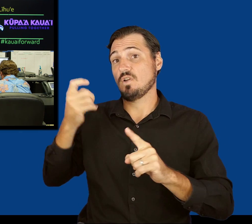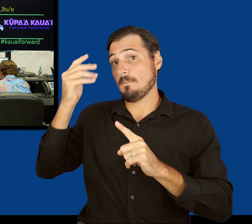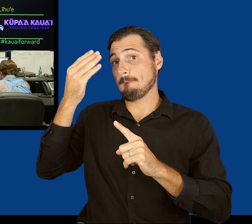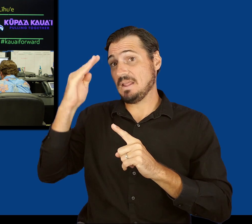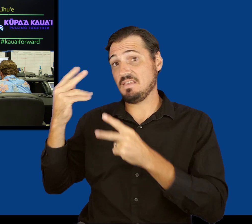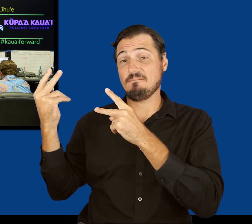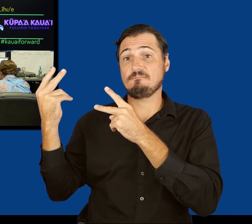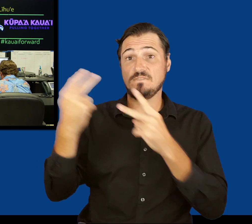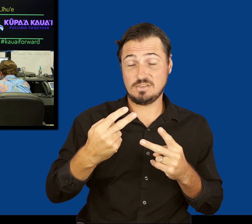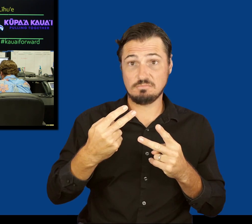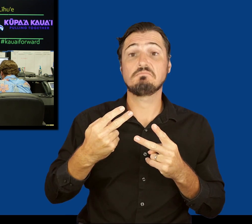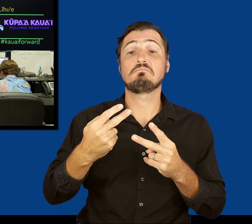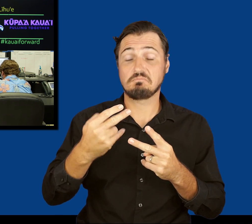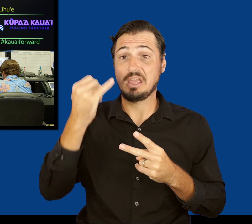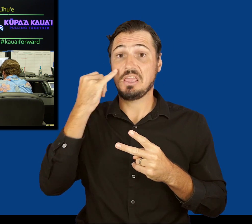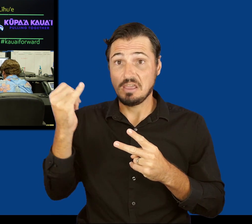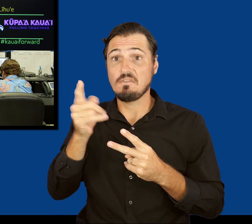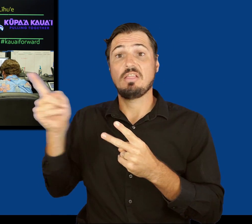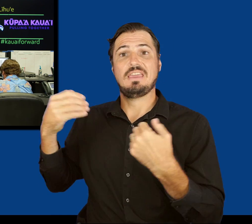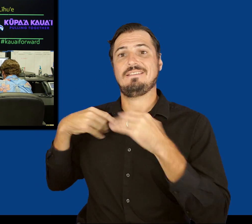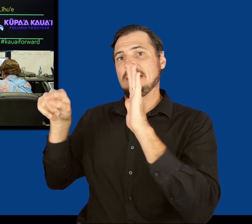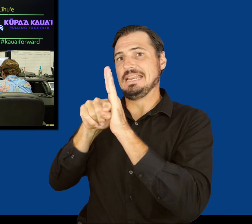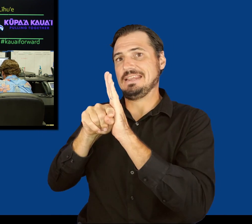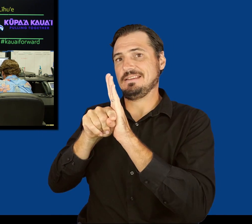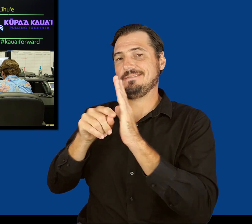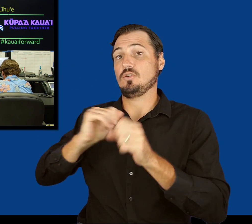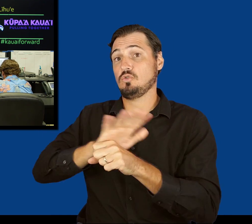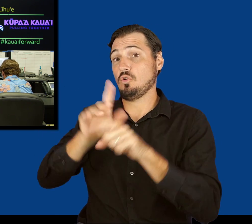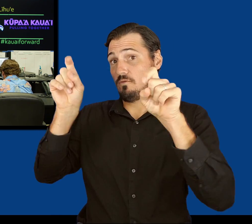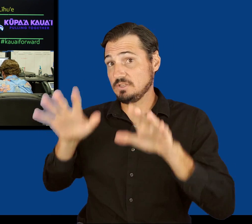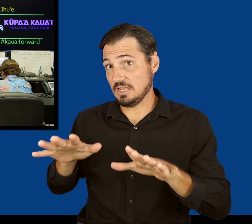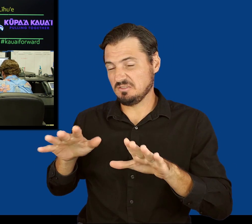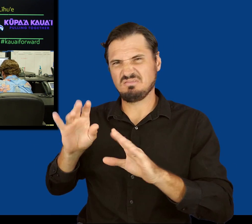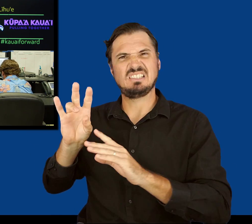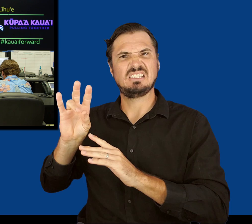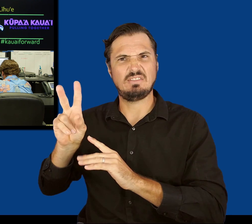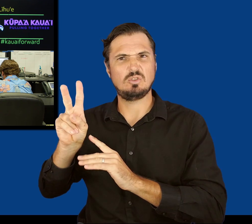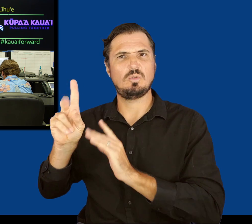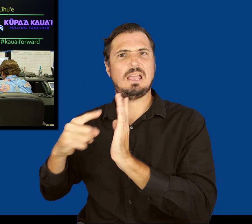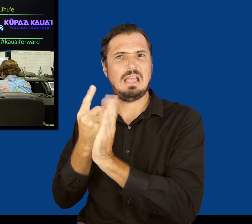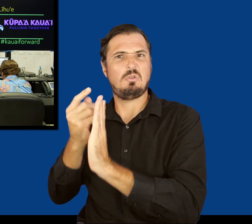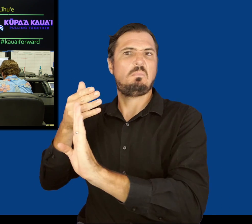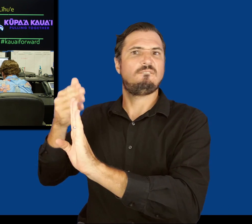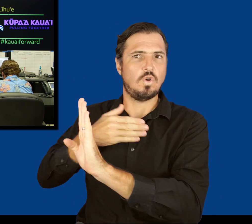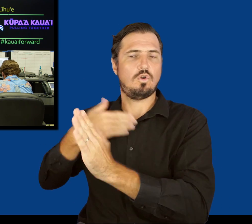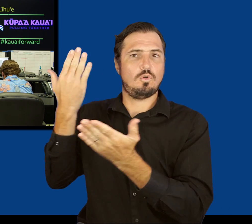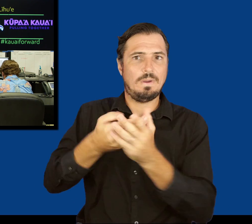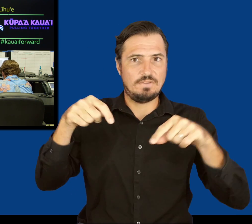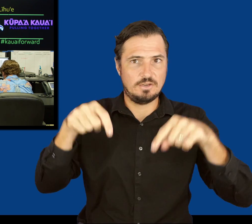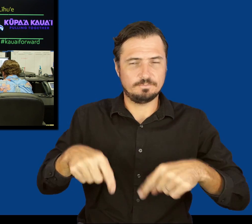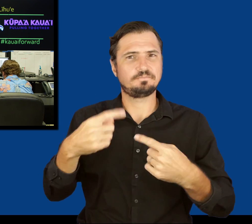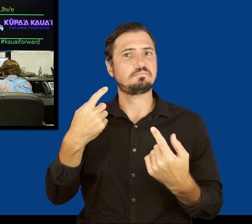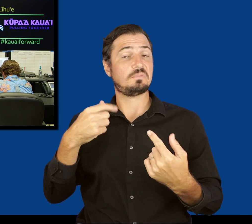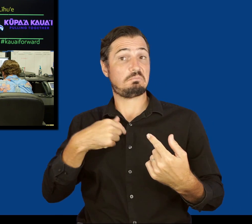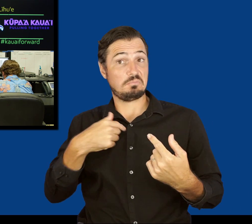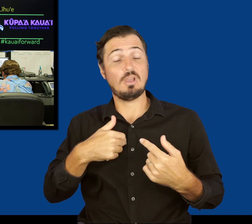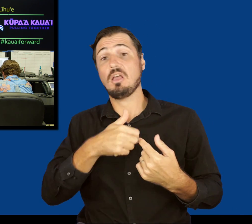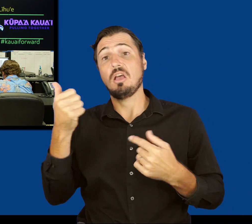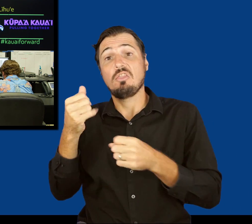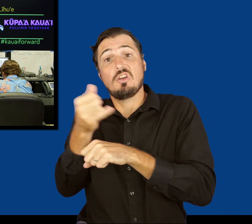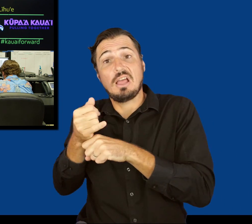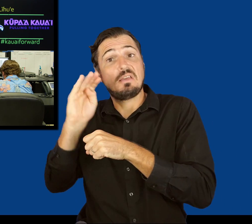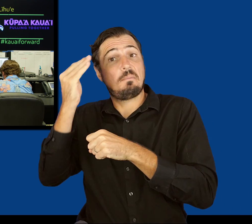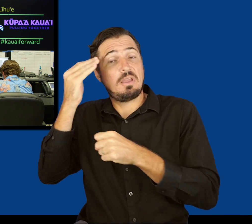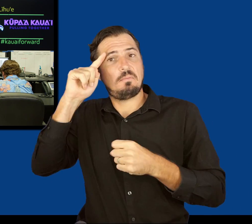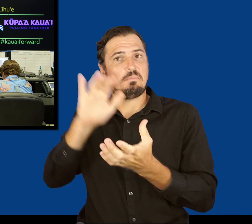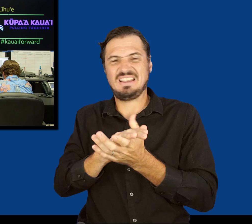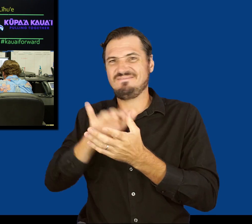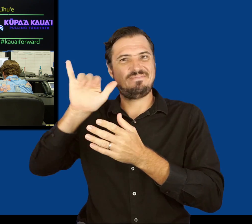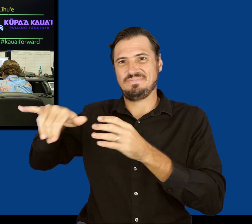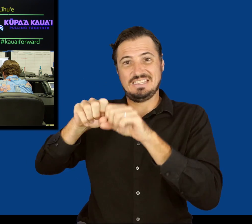72 hours before entering the state. My fellow Mayors and I have stated that this plan does not provide enough protection for our communities. Here on Kaua`i, we proposed a system requiring